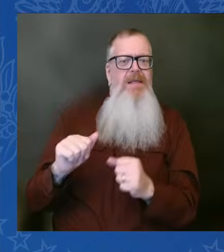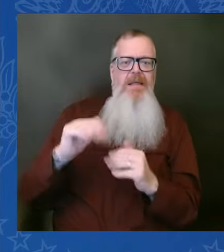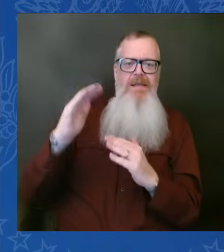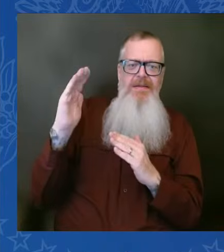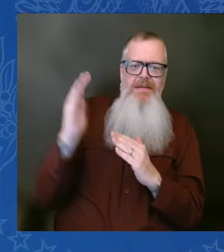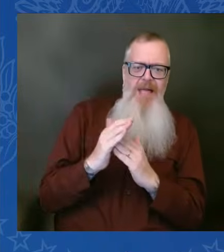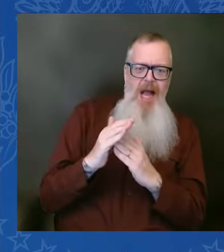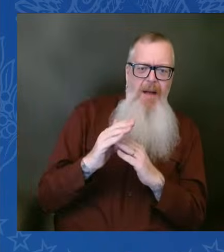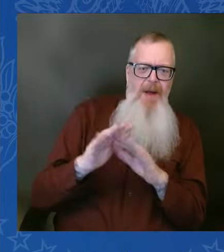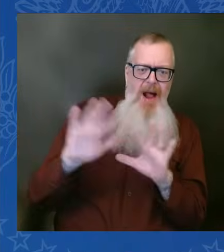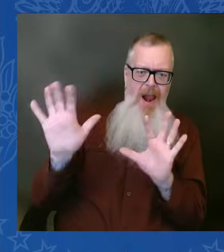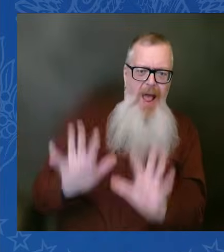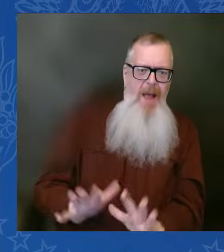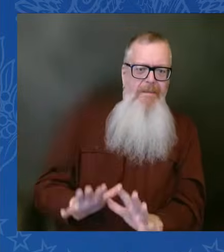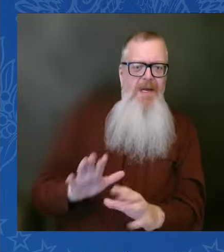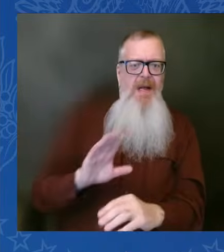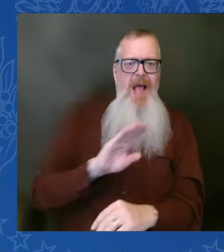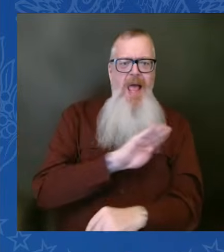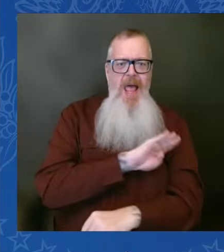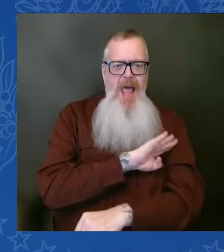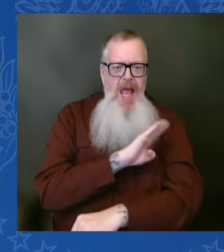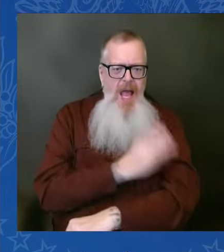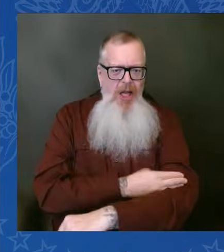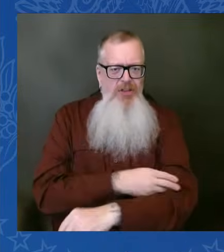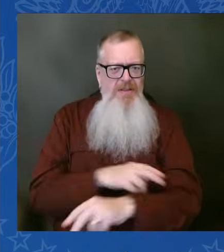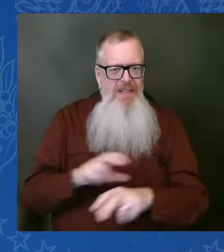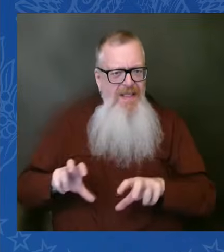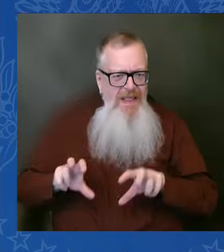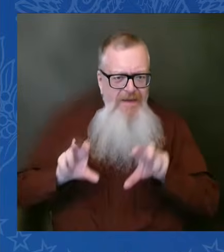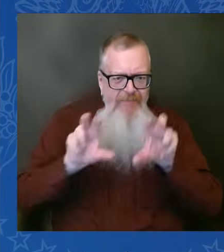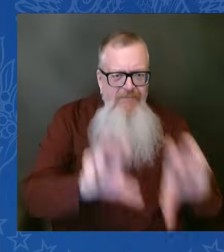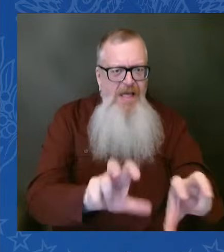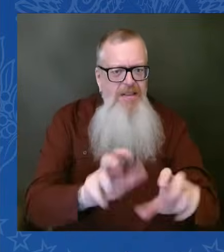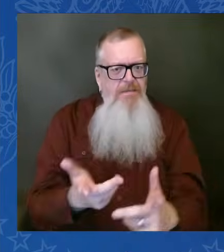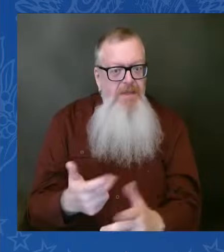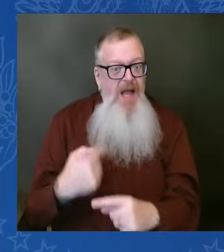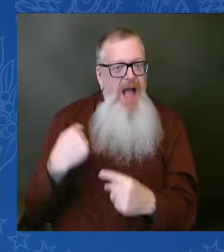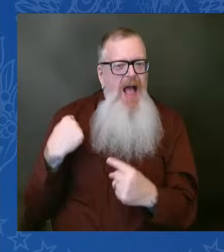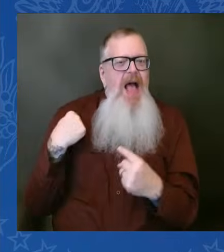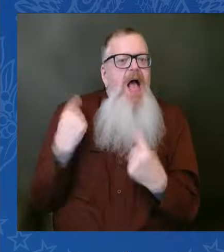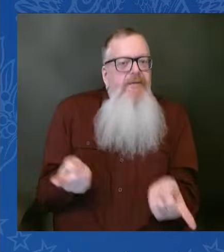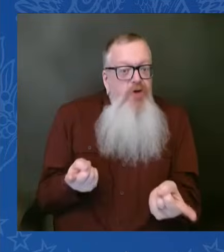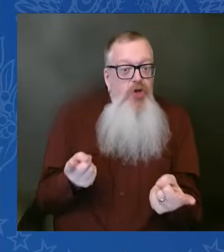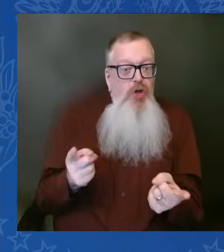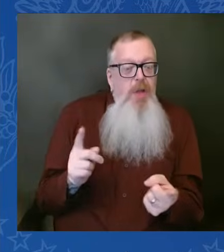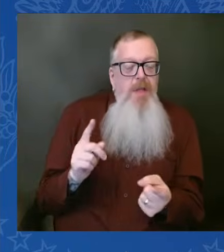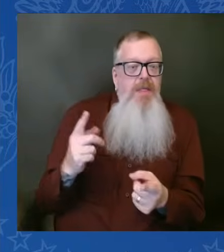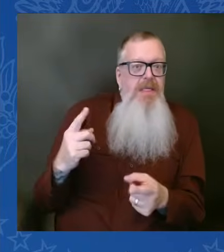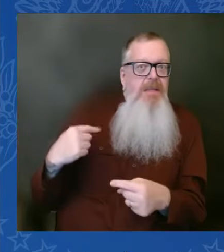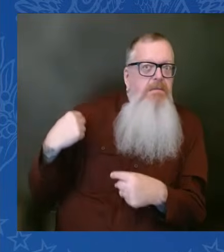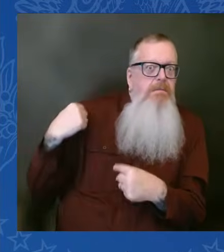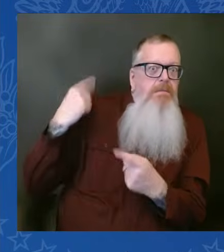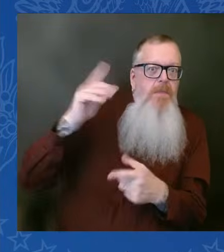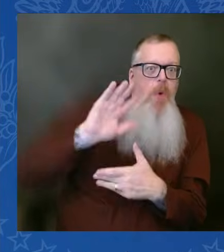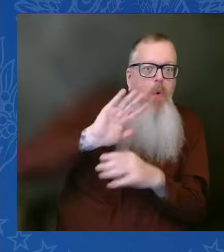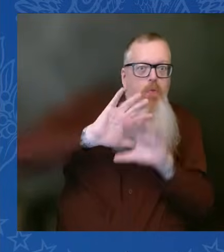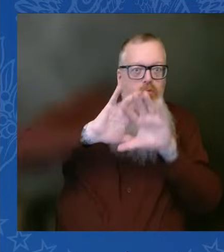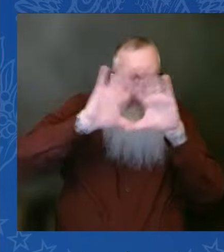ever anywhere in the entire world. We were told we couldn’t get it done. We got $368 billion. We make these investments -- when we make them,